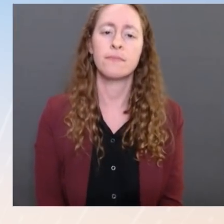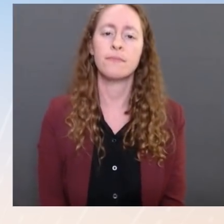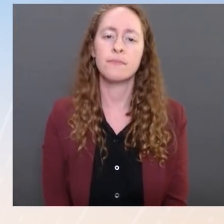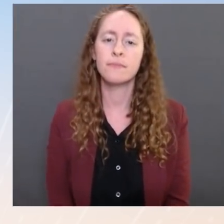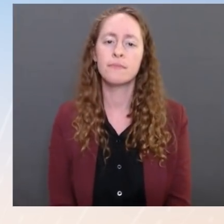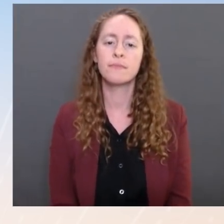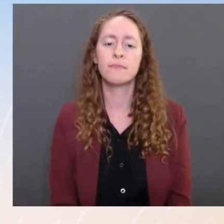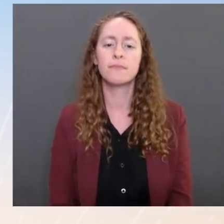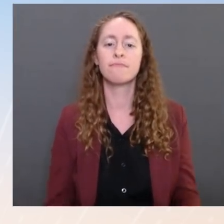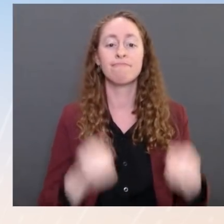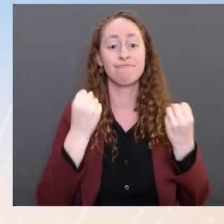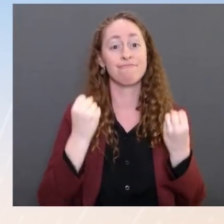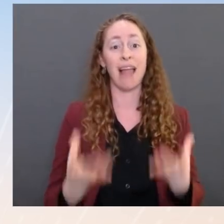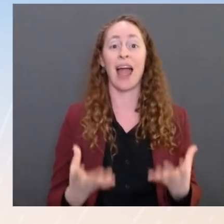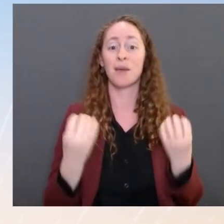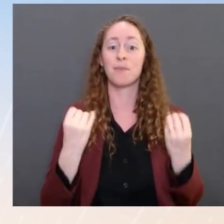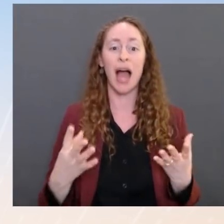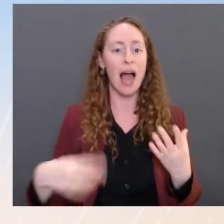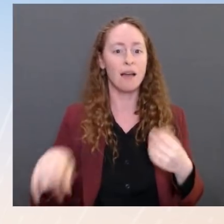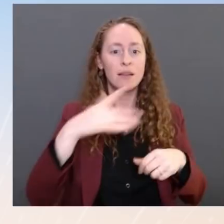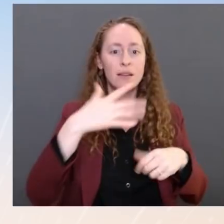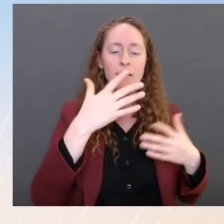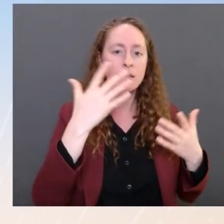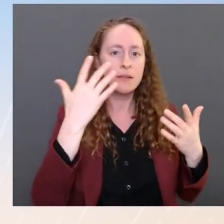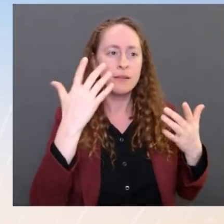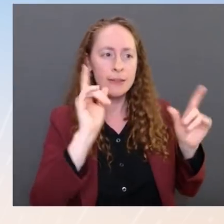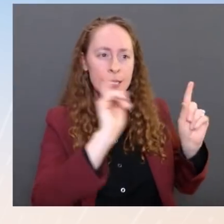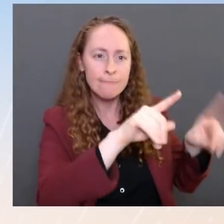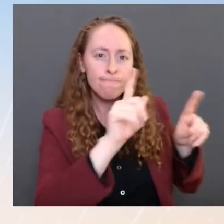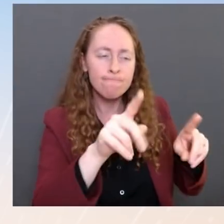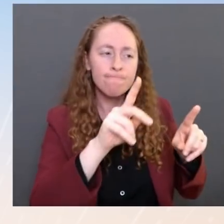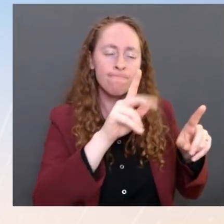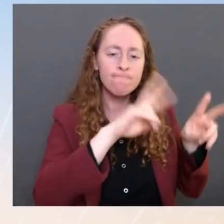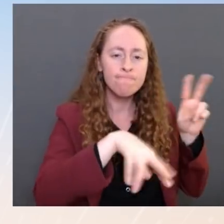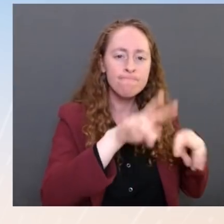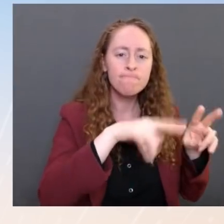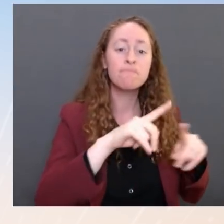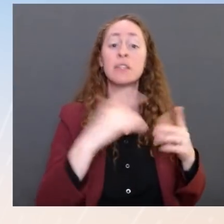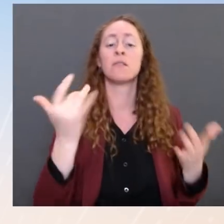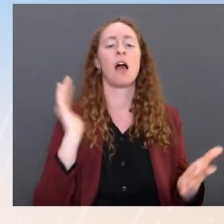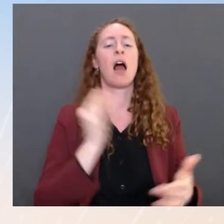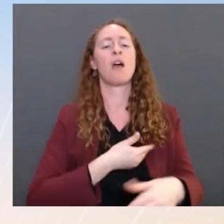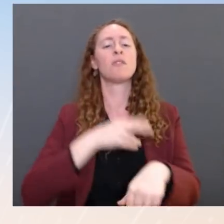But I expect we'll have our National Security Advisor here in the briefing room next week with Karine